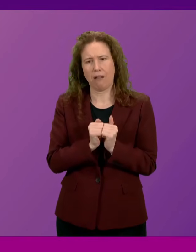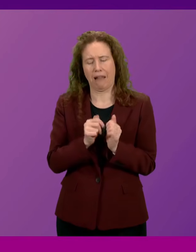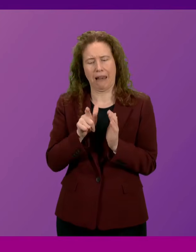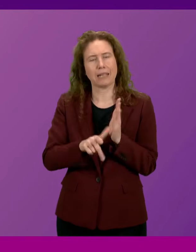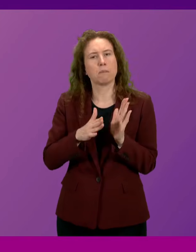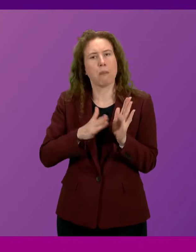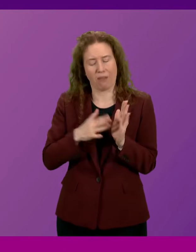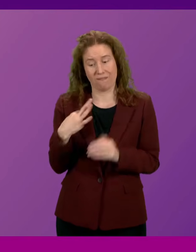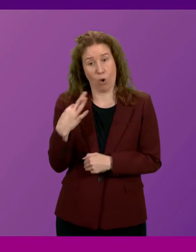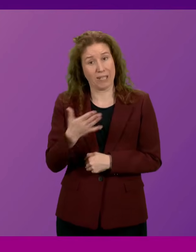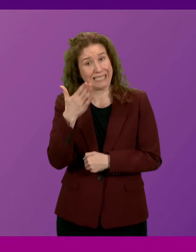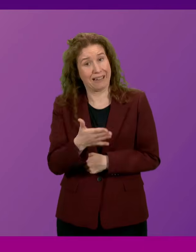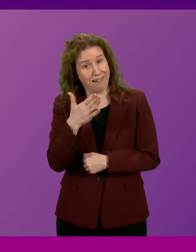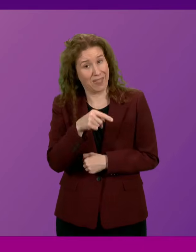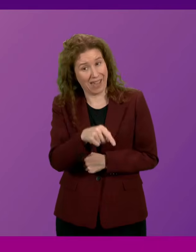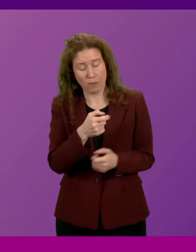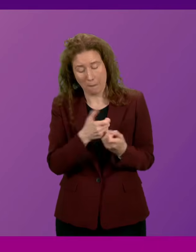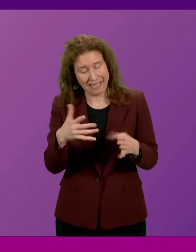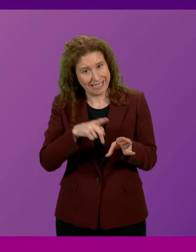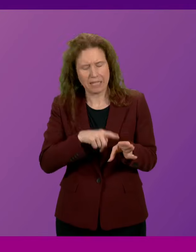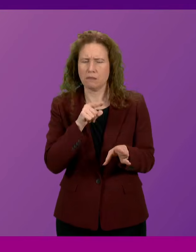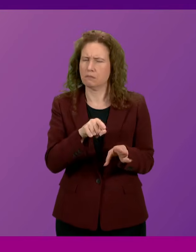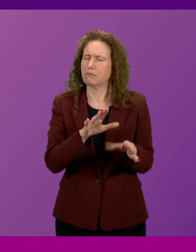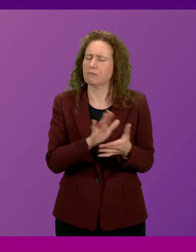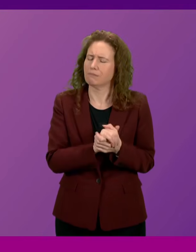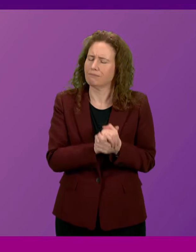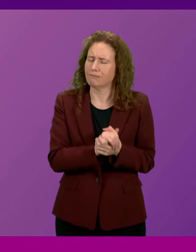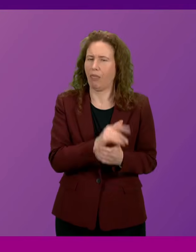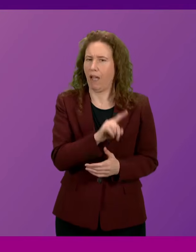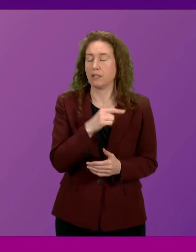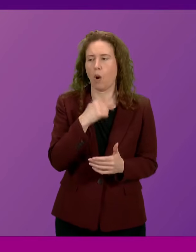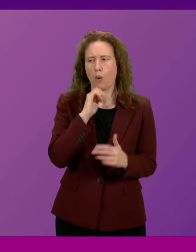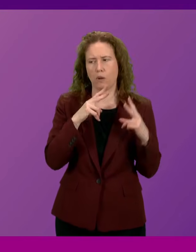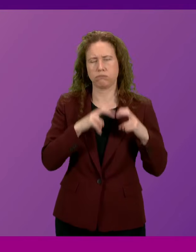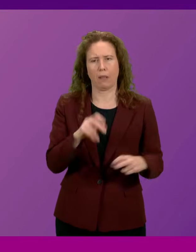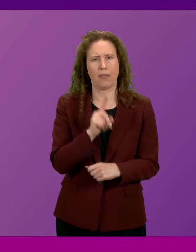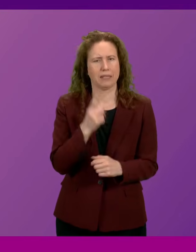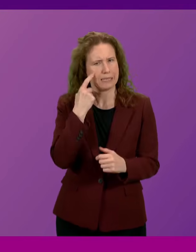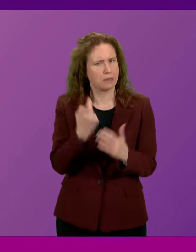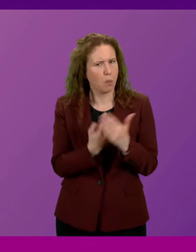was a volunteer there for many years. That institution is close to my heart, so I will take that question away and find out what the situation is.